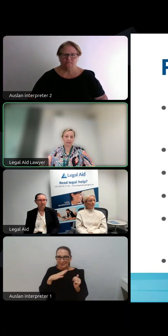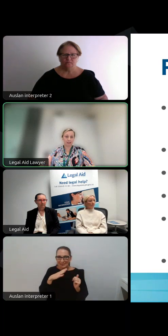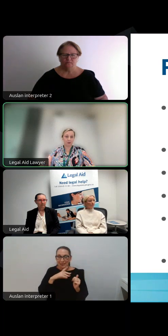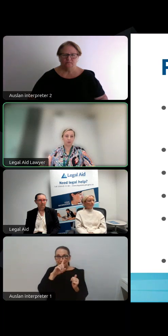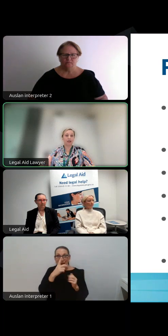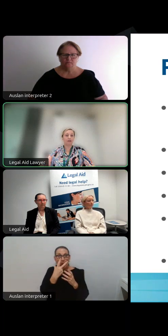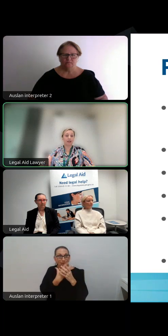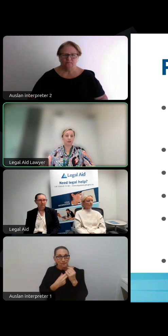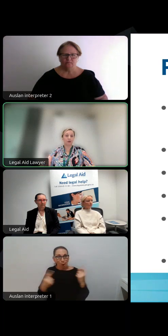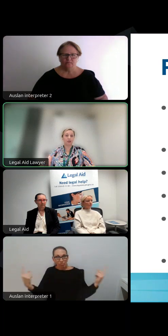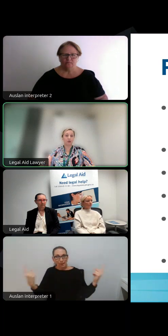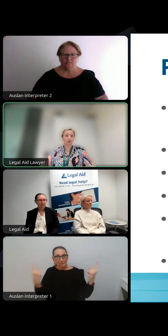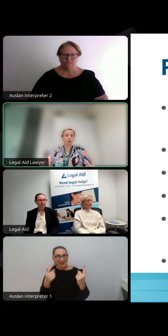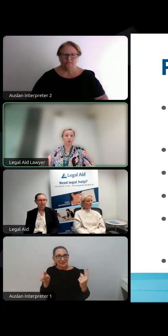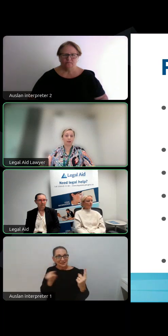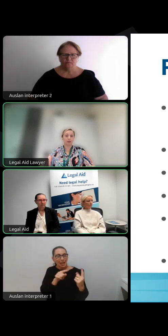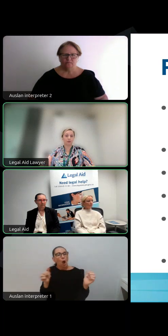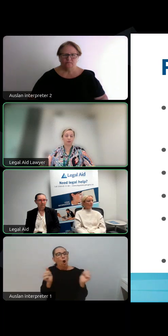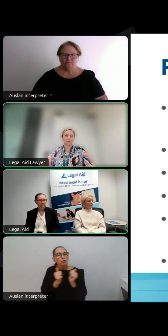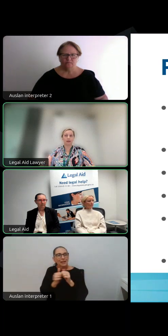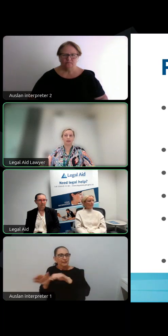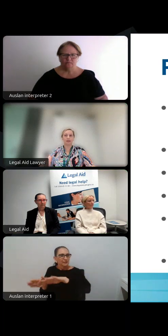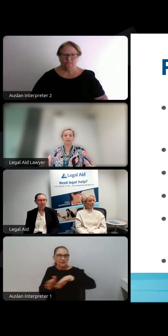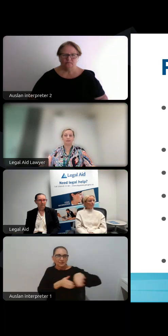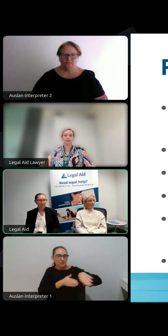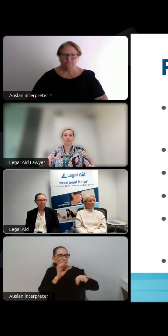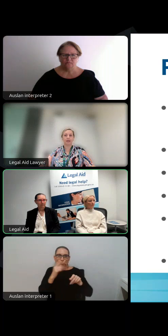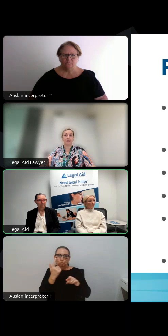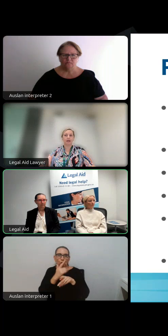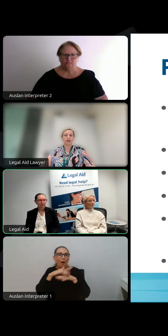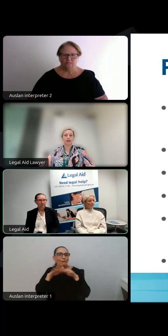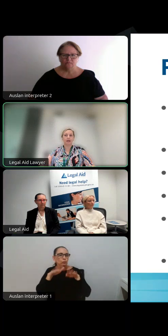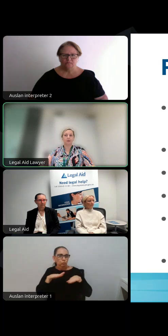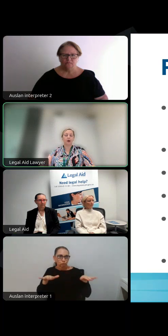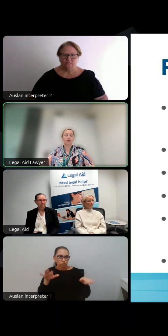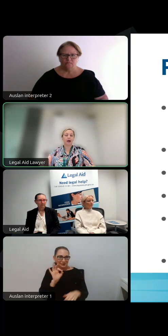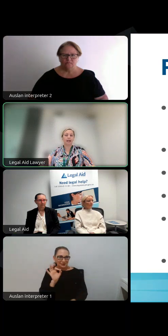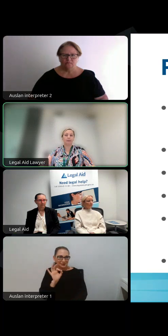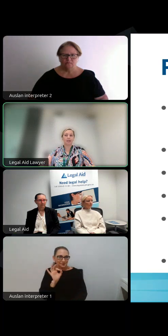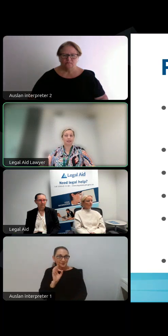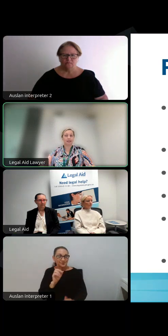to agree that they don't need to talk about children's matters. One party must be legally